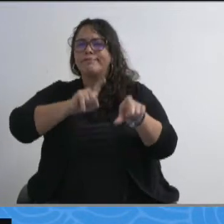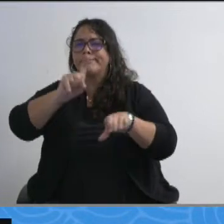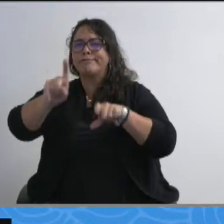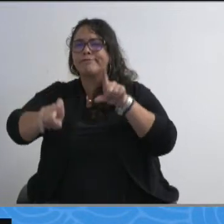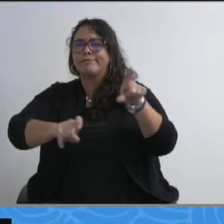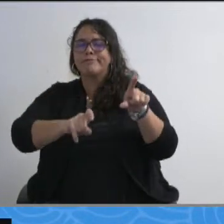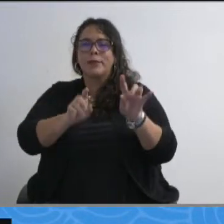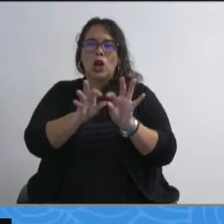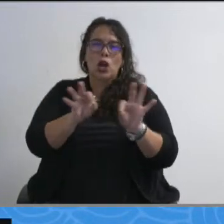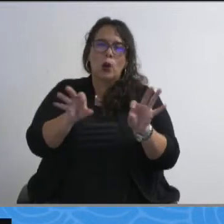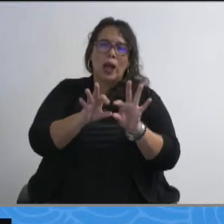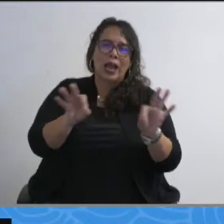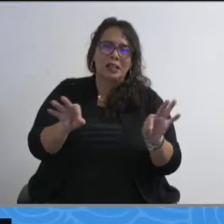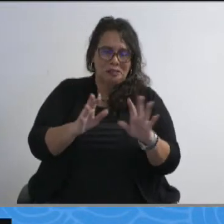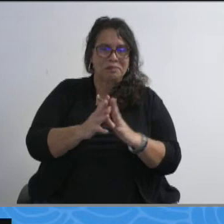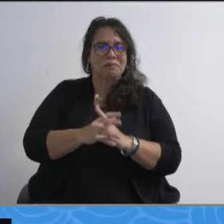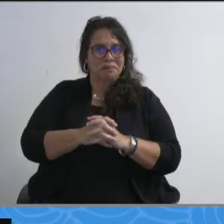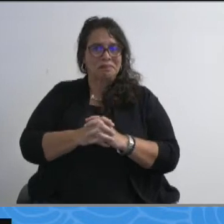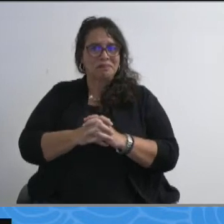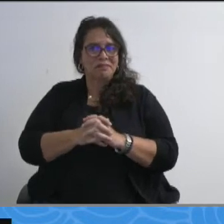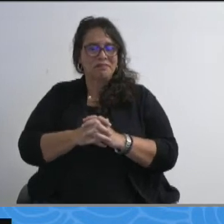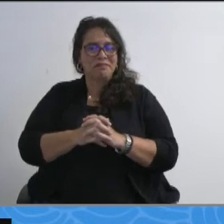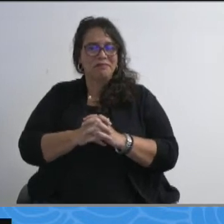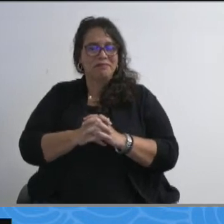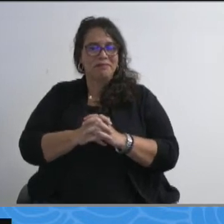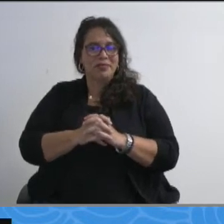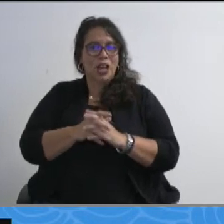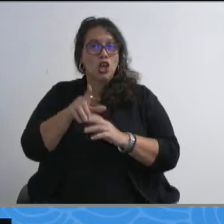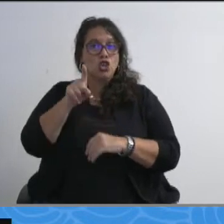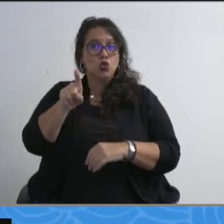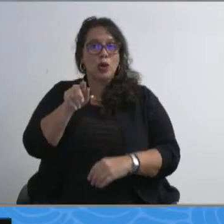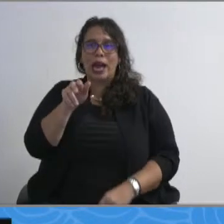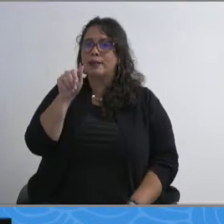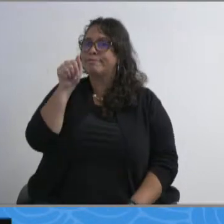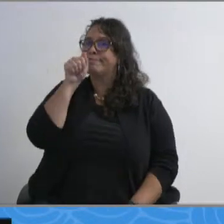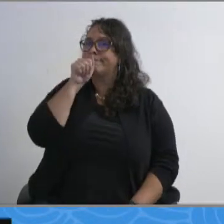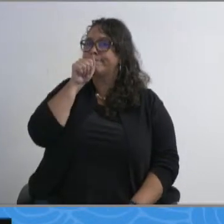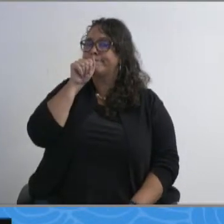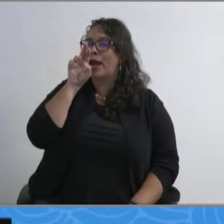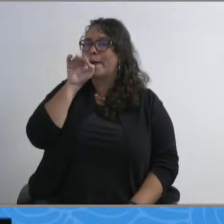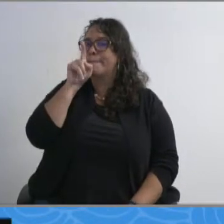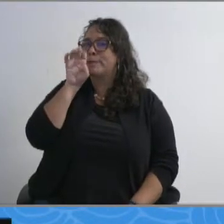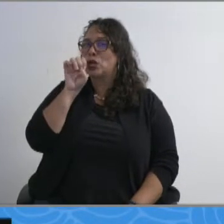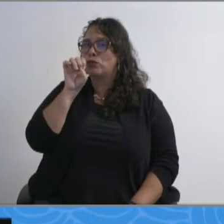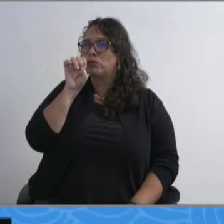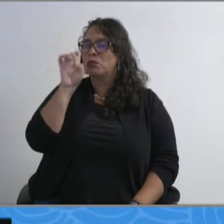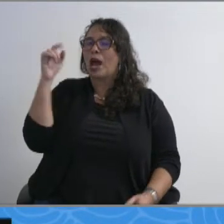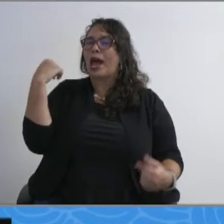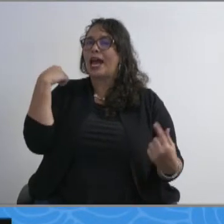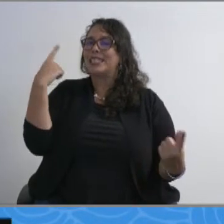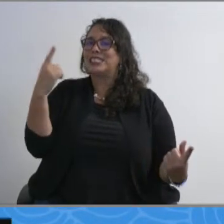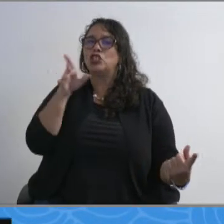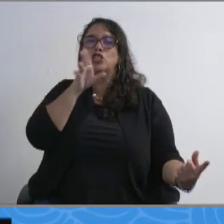or clarifying questions. You can mute your mic unless you're speaking to the general audience.